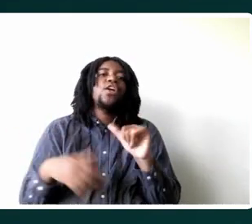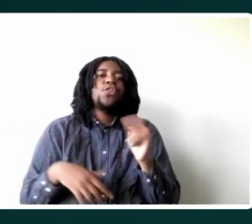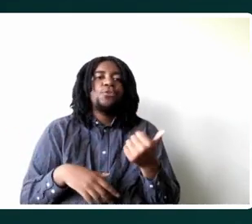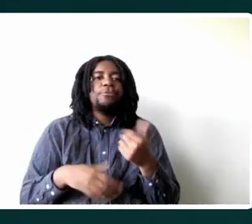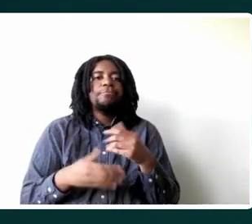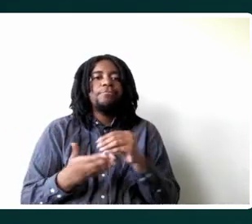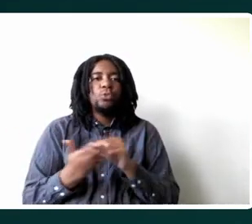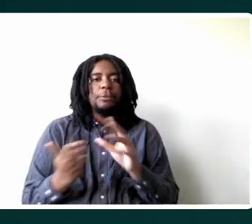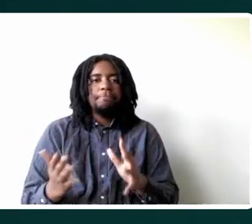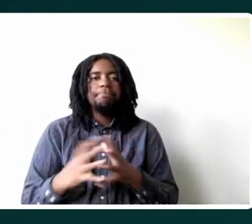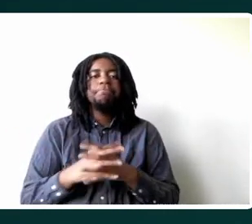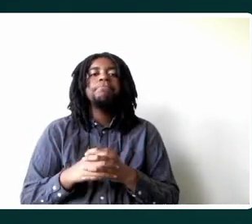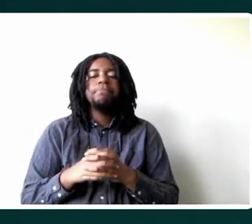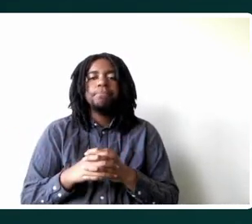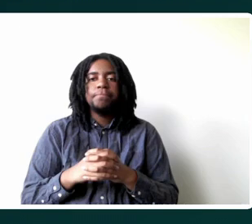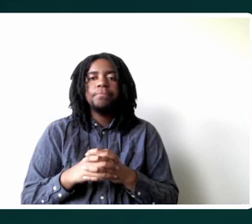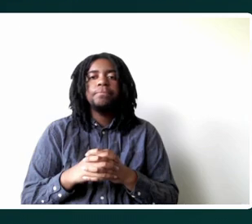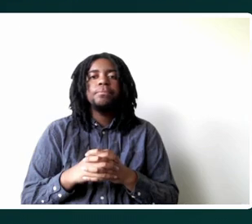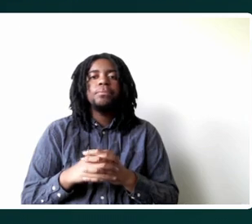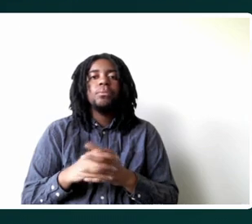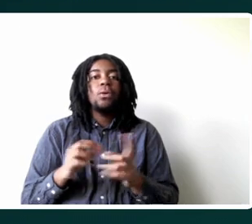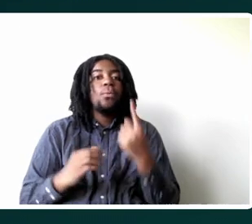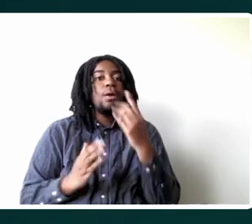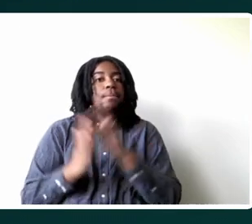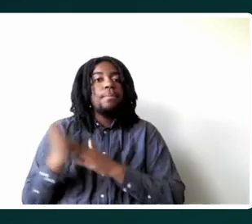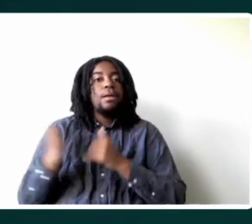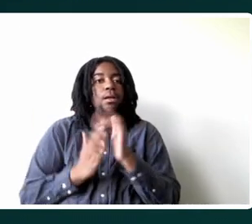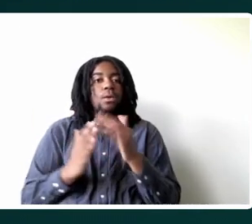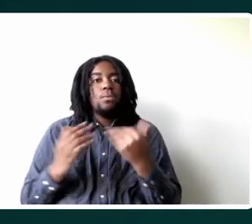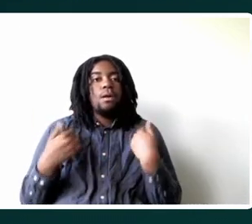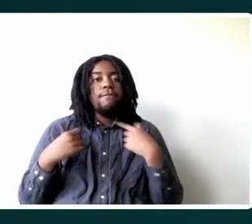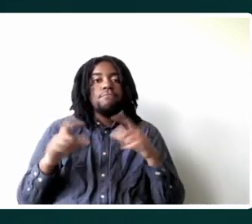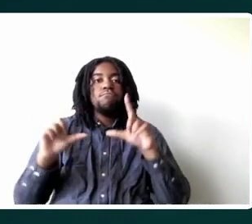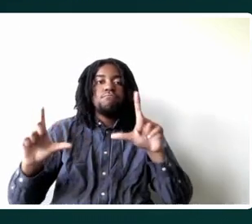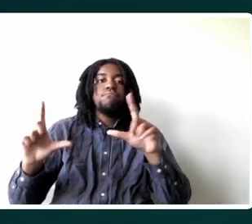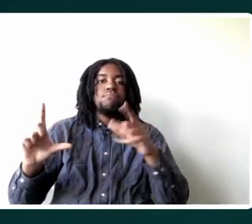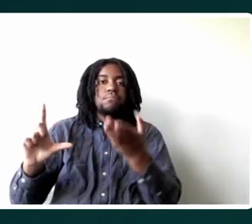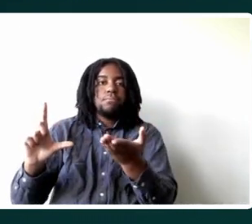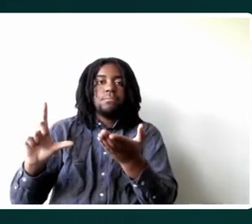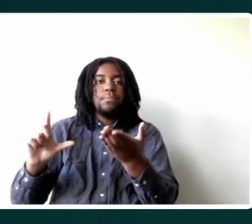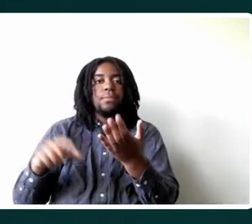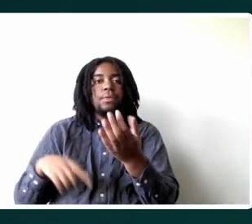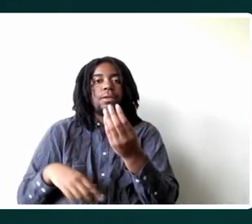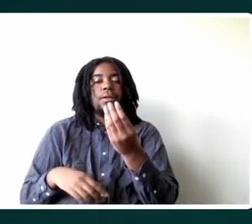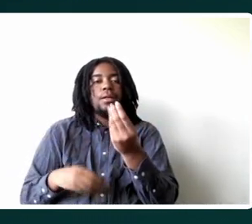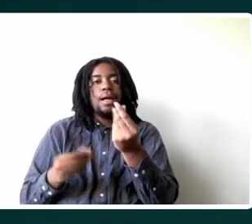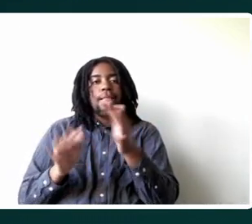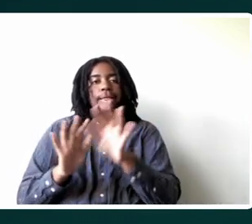One of the paintings we have on display in the exhibition is this landscape painting from circa